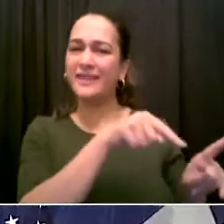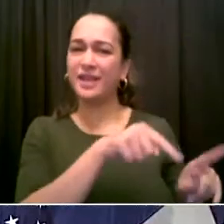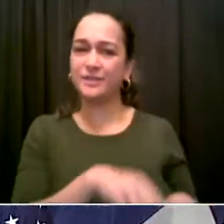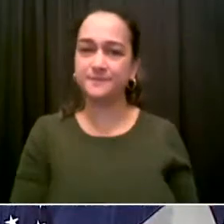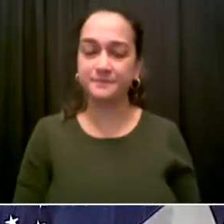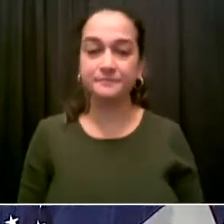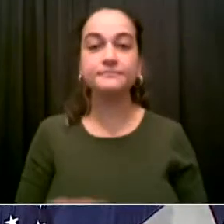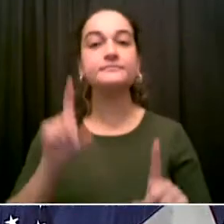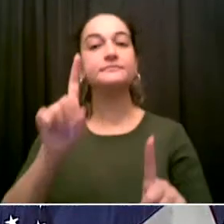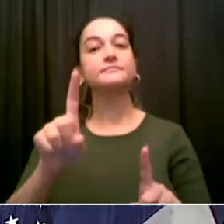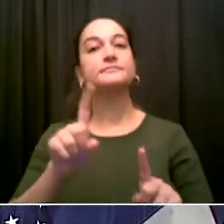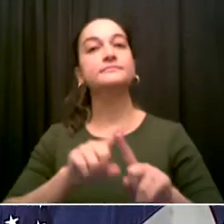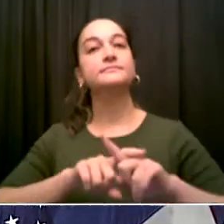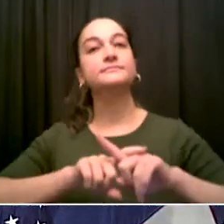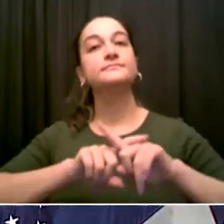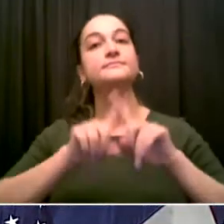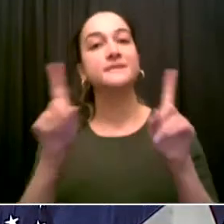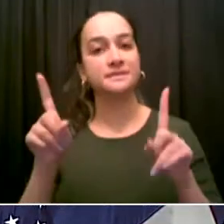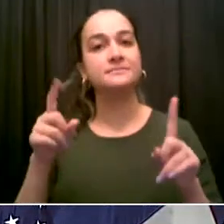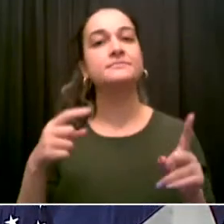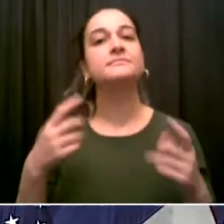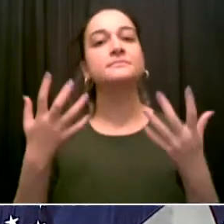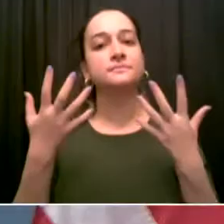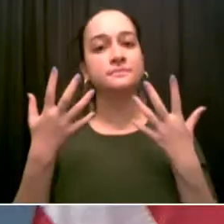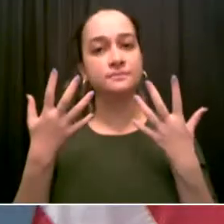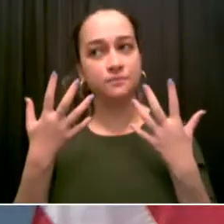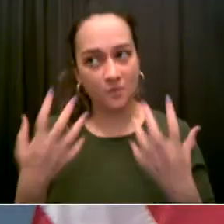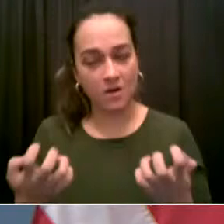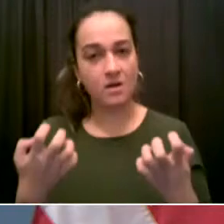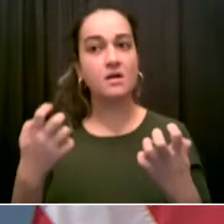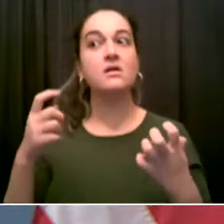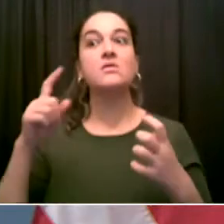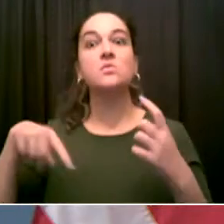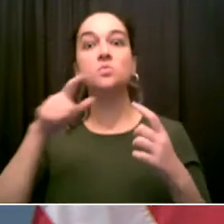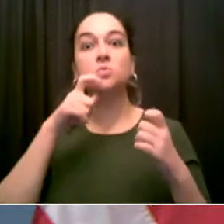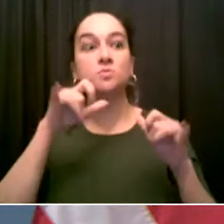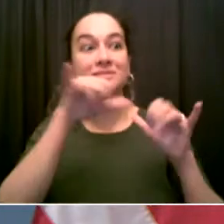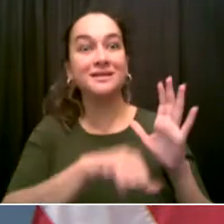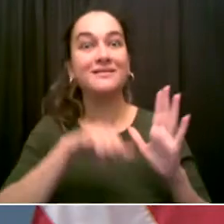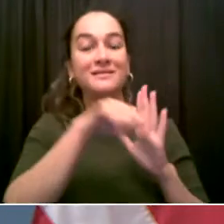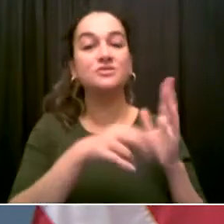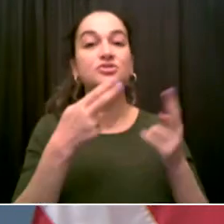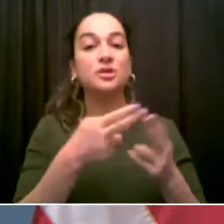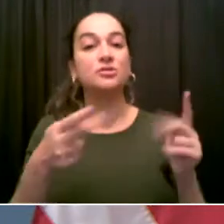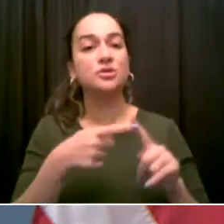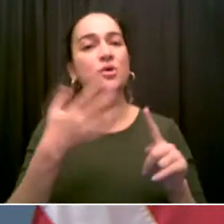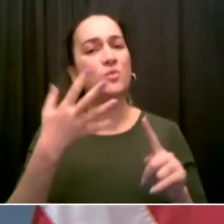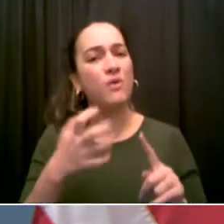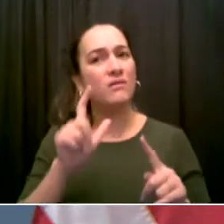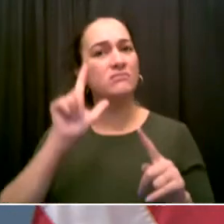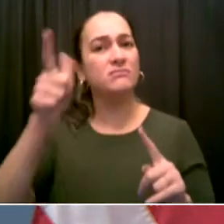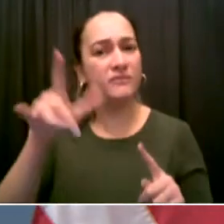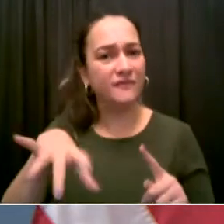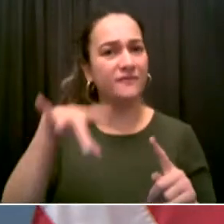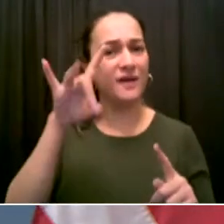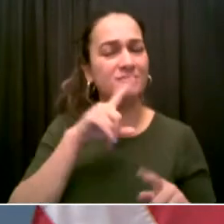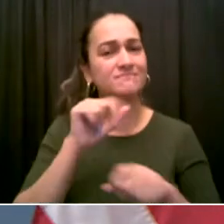IN THE MENATIME, WE WILL GET AS MANY PEOPLE TO PERMANENT HOUSING AS IS POSSIBLE. ON THE FEEDBACK